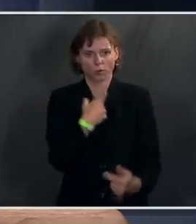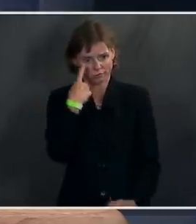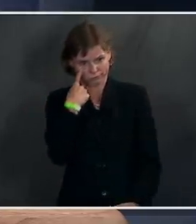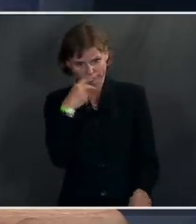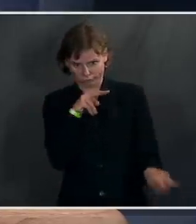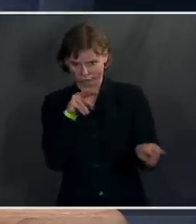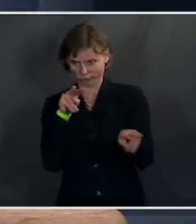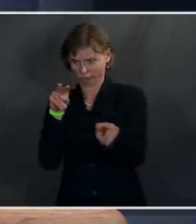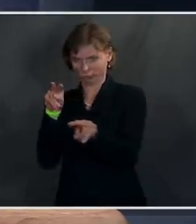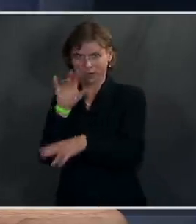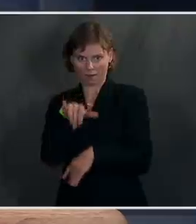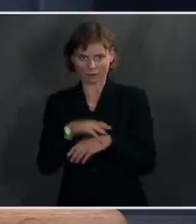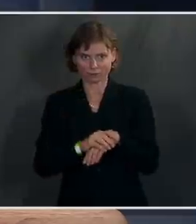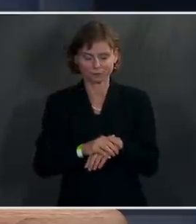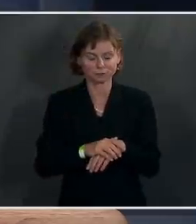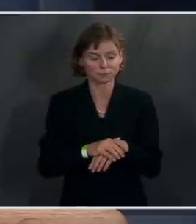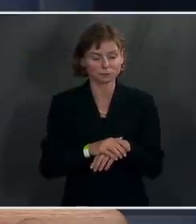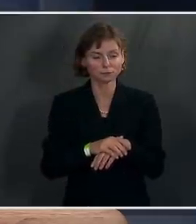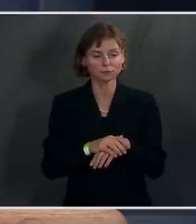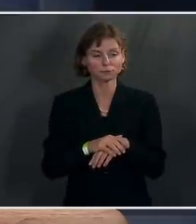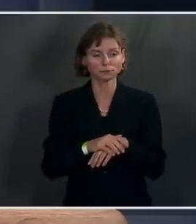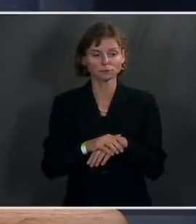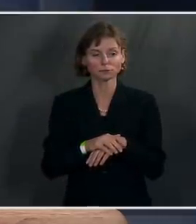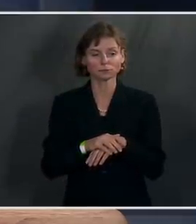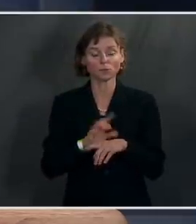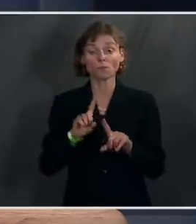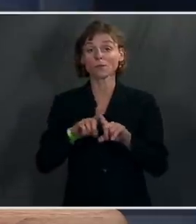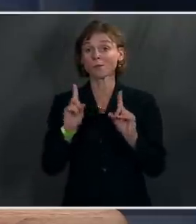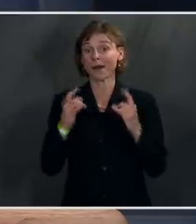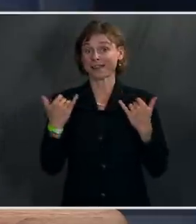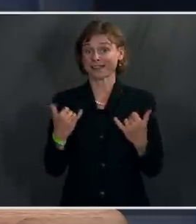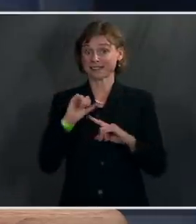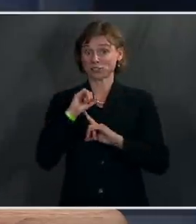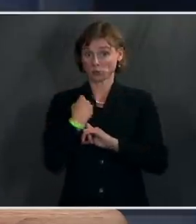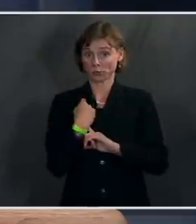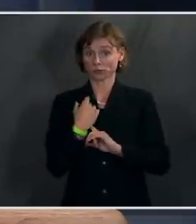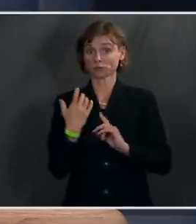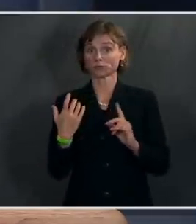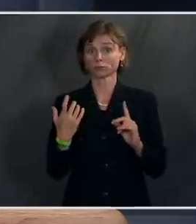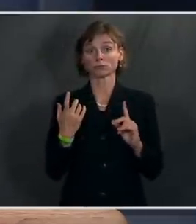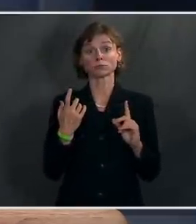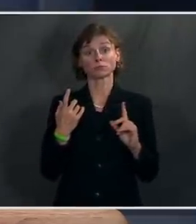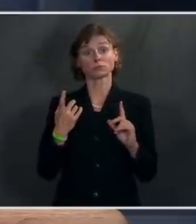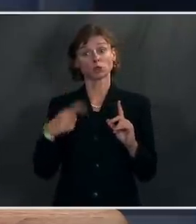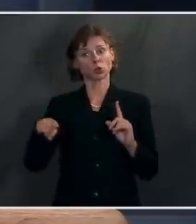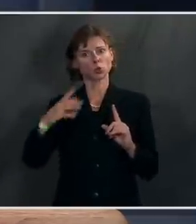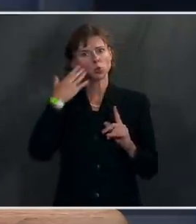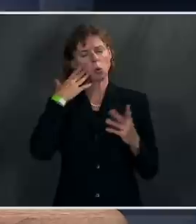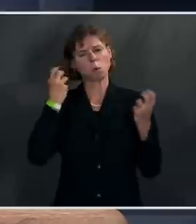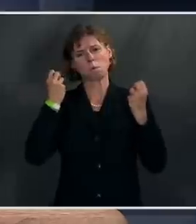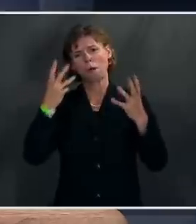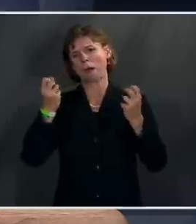But, you know, I think in this case, as you know, there have been dozens and dozens of court cases